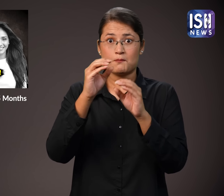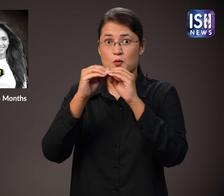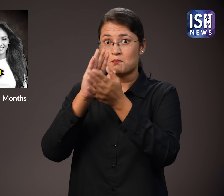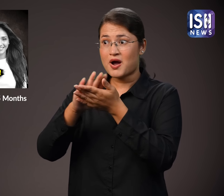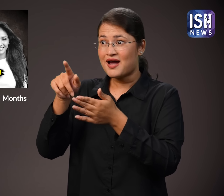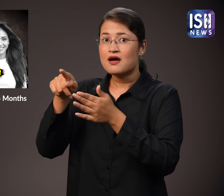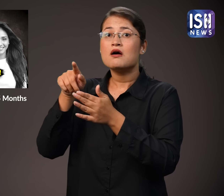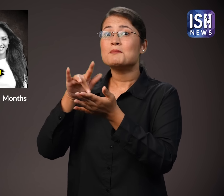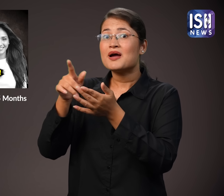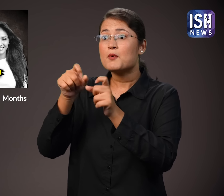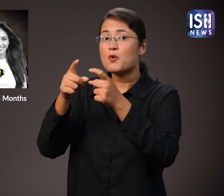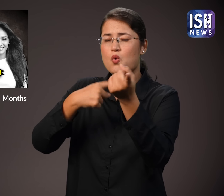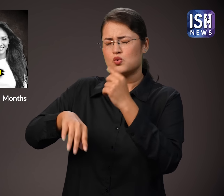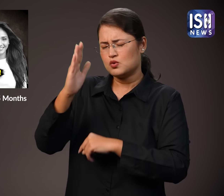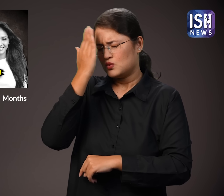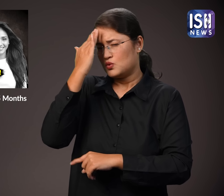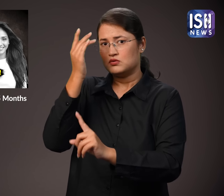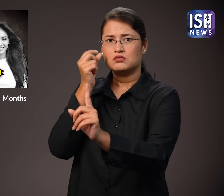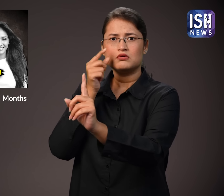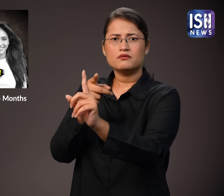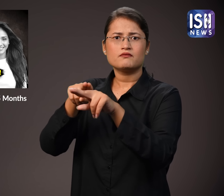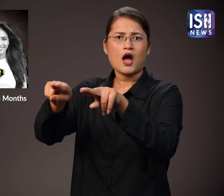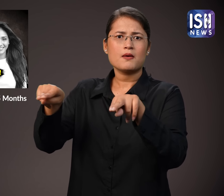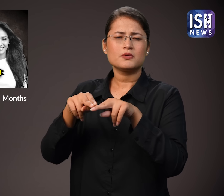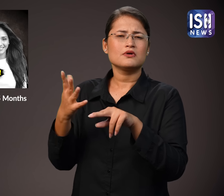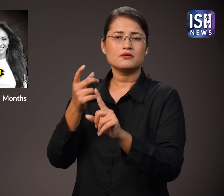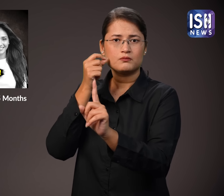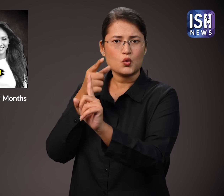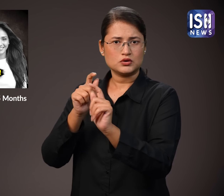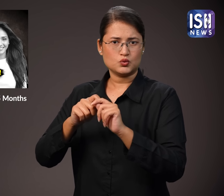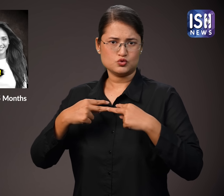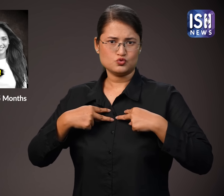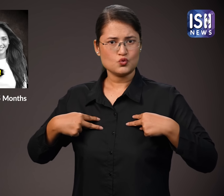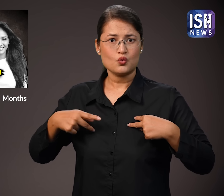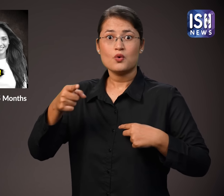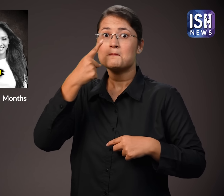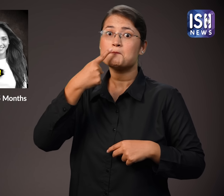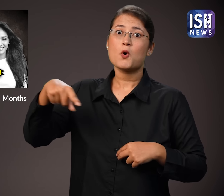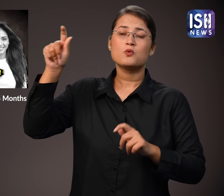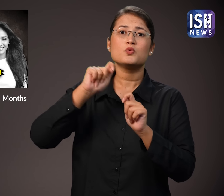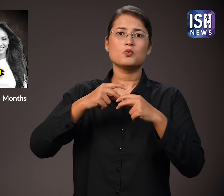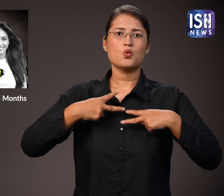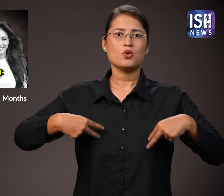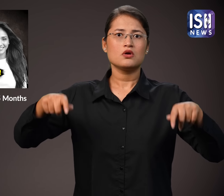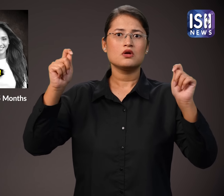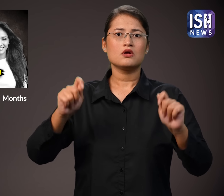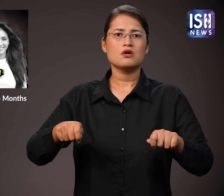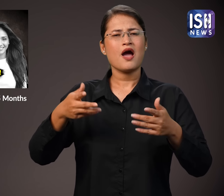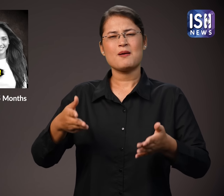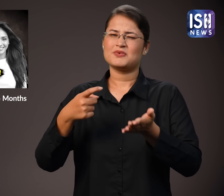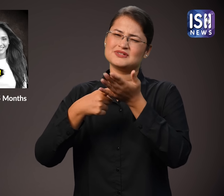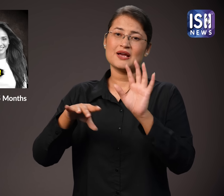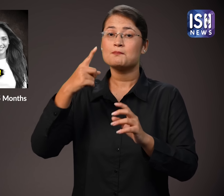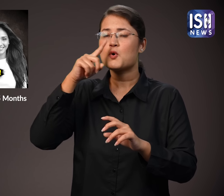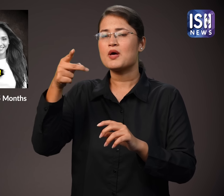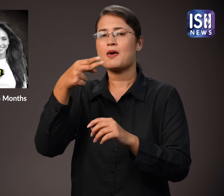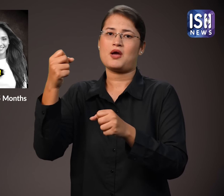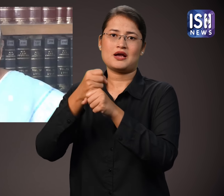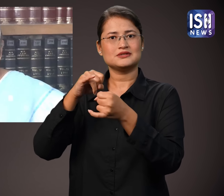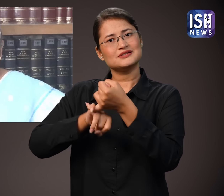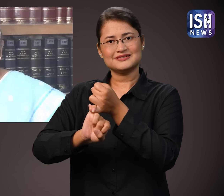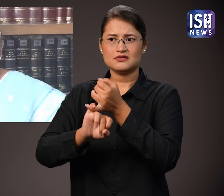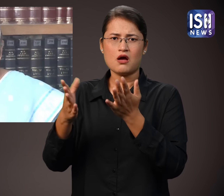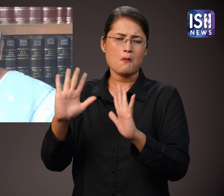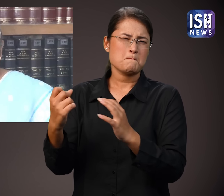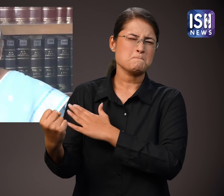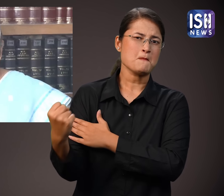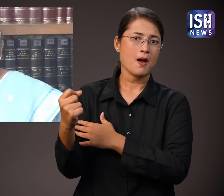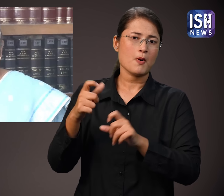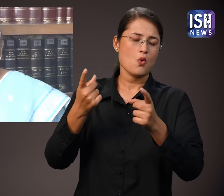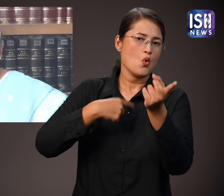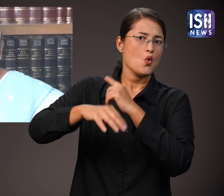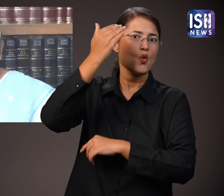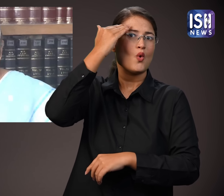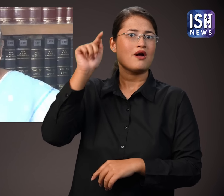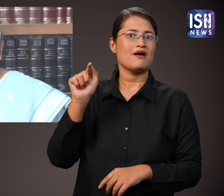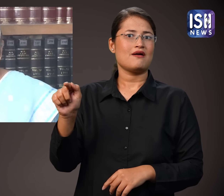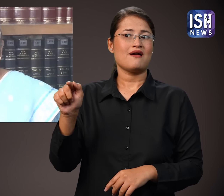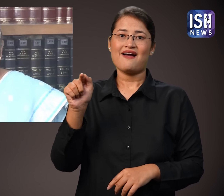Samarth Singh comes from a well-known legal family in Bhopal. His mother, Giribala Singh, is a retired judge.